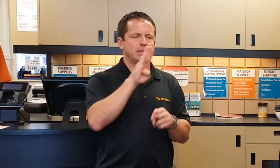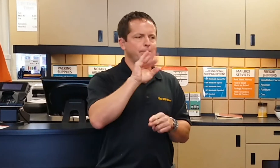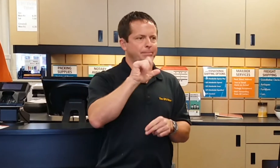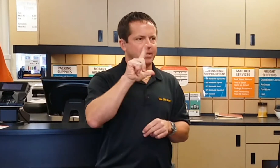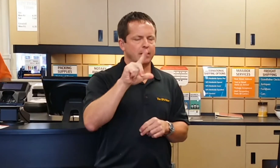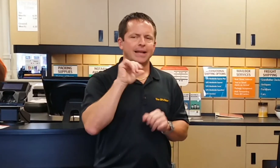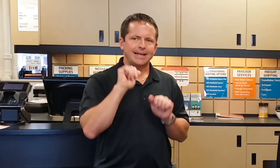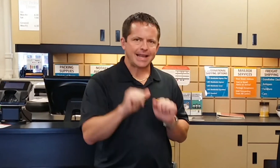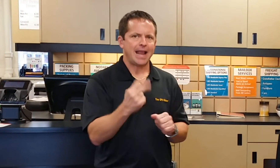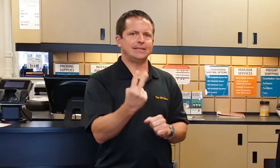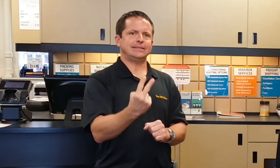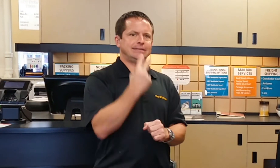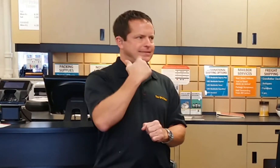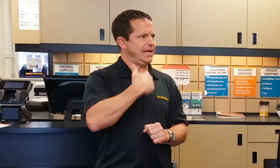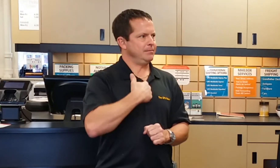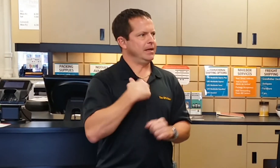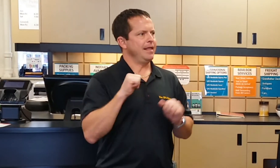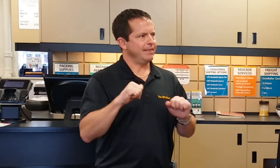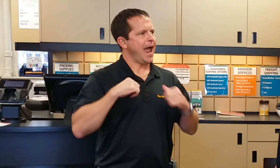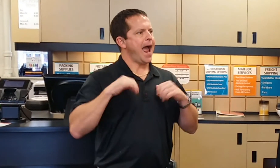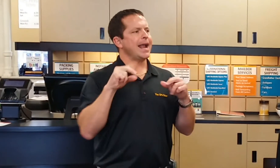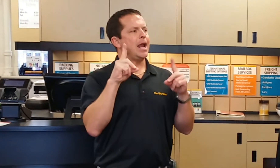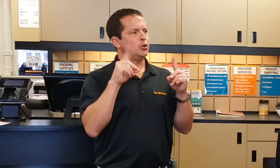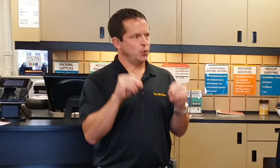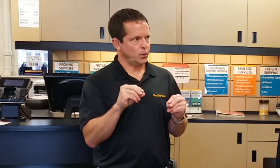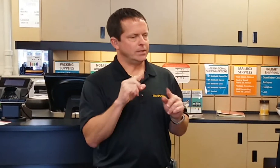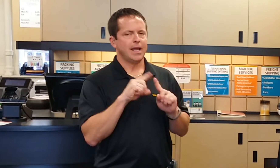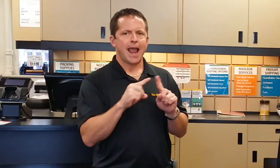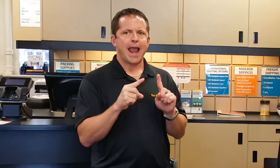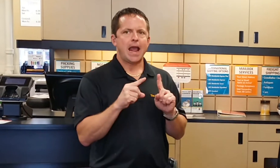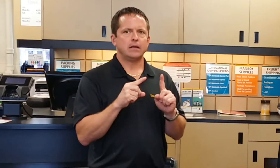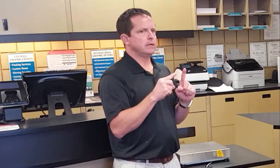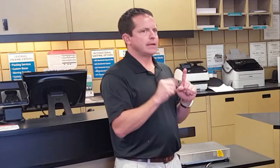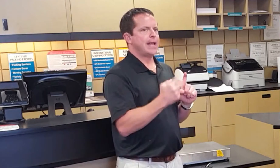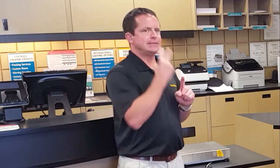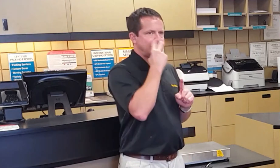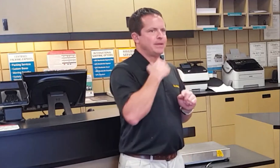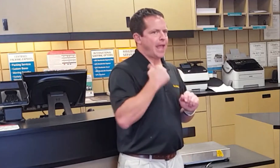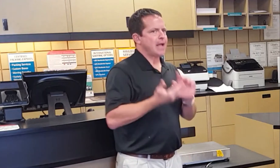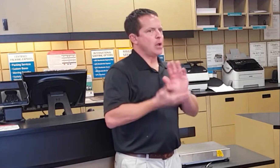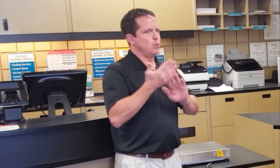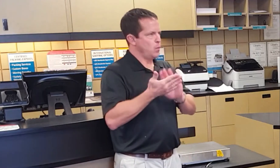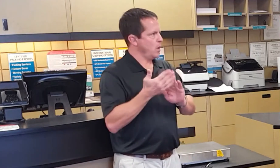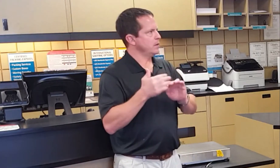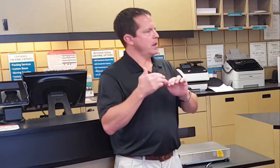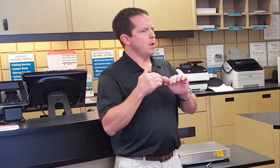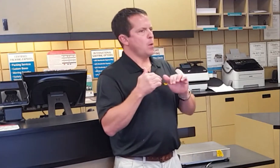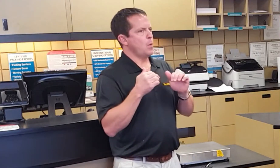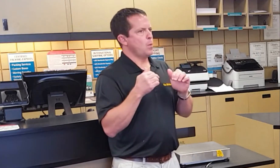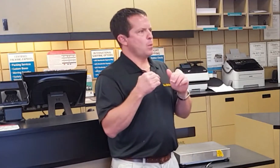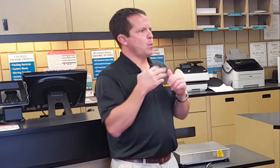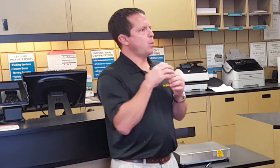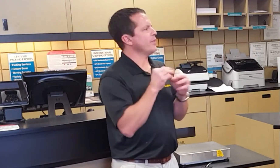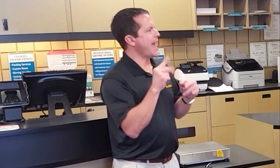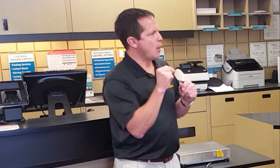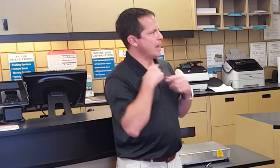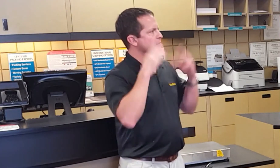Because Bill, that was his name, Bill, He saw that I could do it. He saw that I could run the store, and